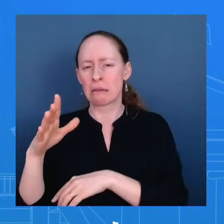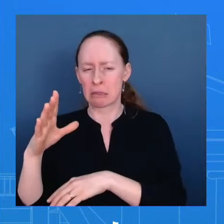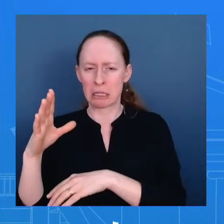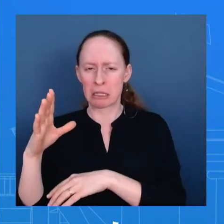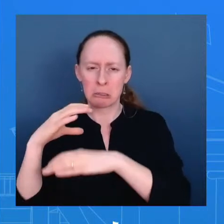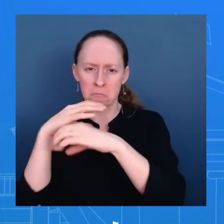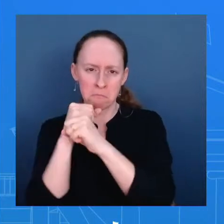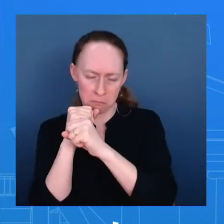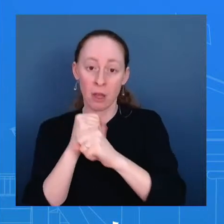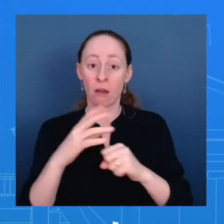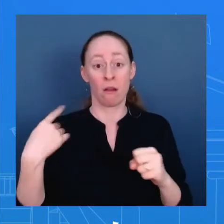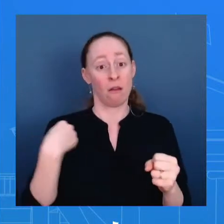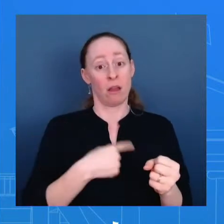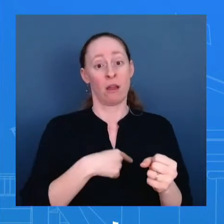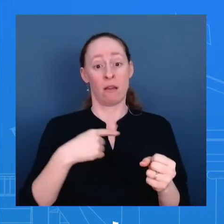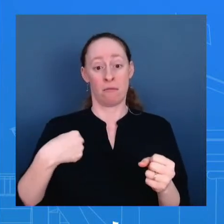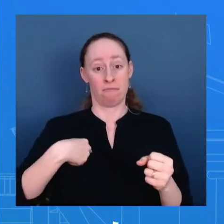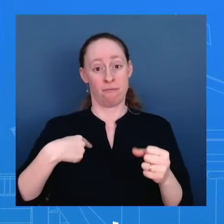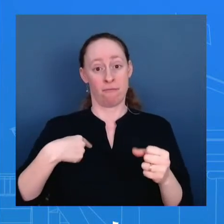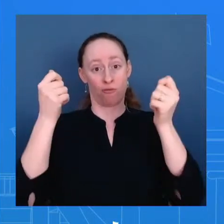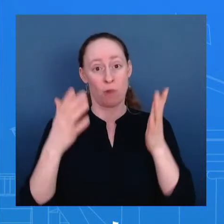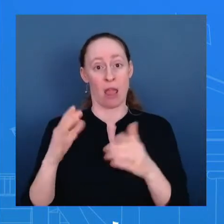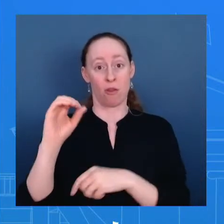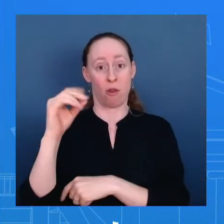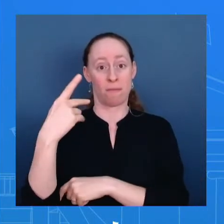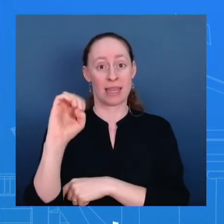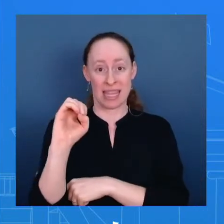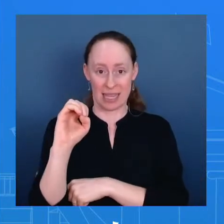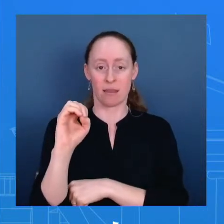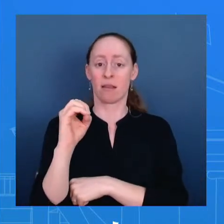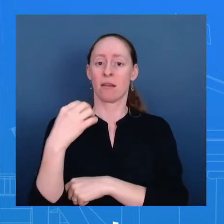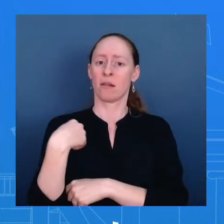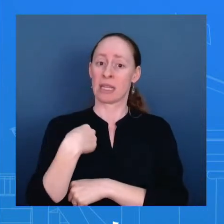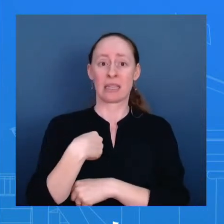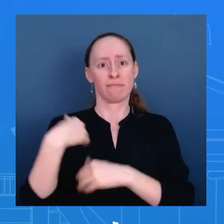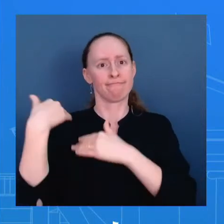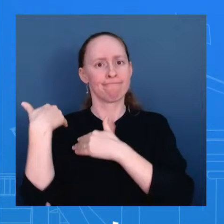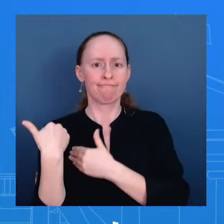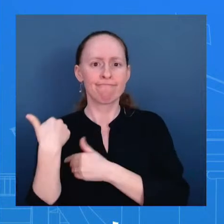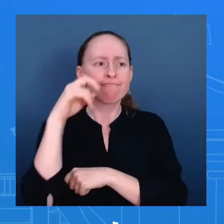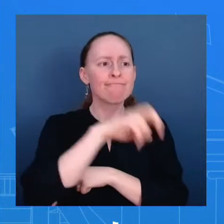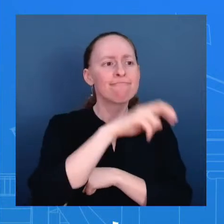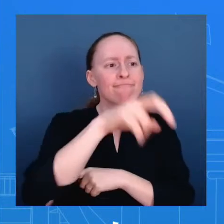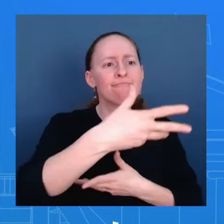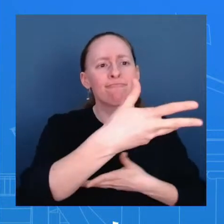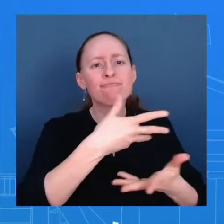the country and try to spend at least two days of every week on the road somewhere doing what --